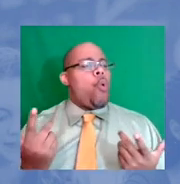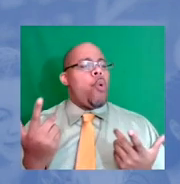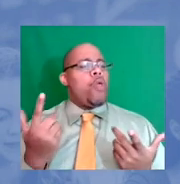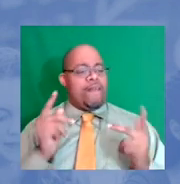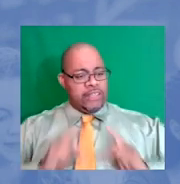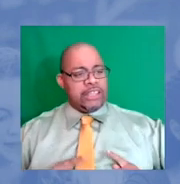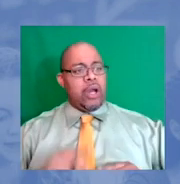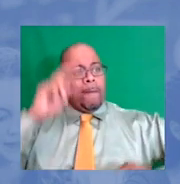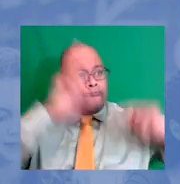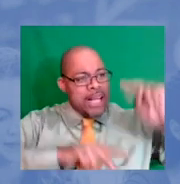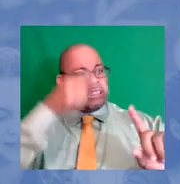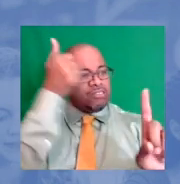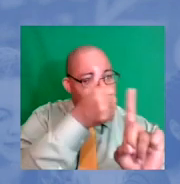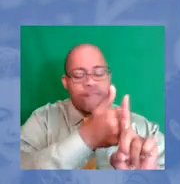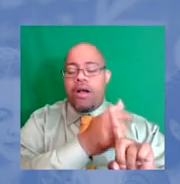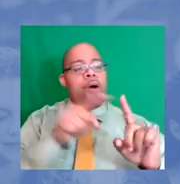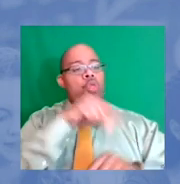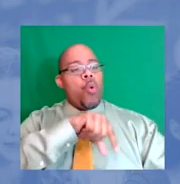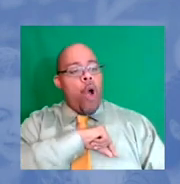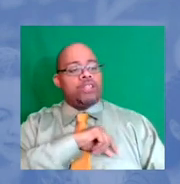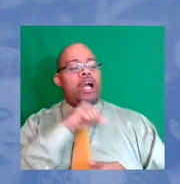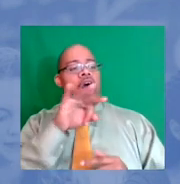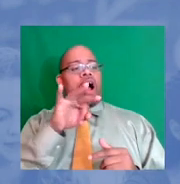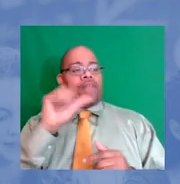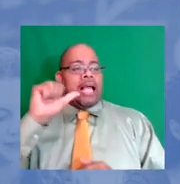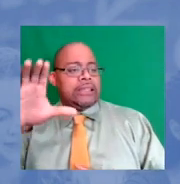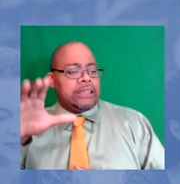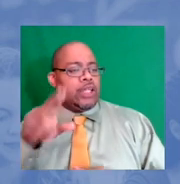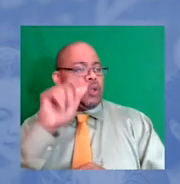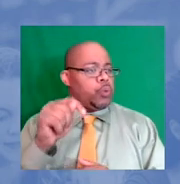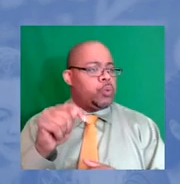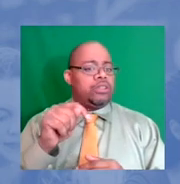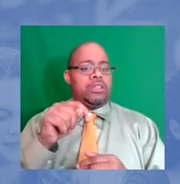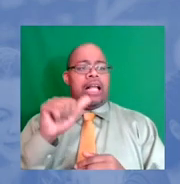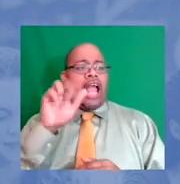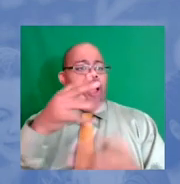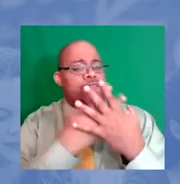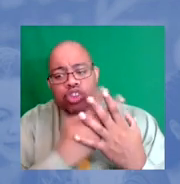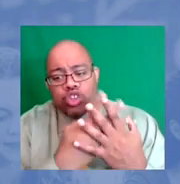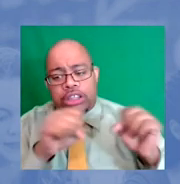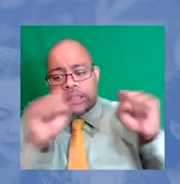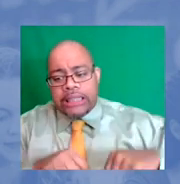ITSELF, THE QUALITY OF THE AIR CONDITIONING UNITS, AIR FILTRATION SYSTEMS, THE ATHLETIC